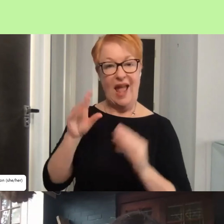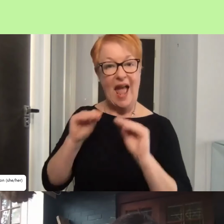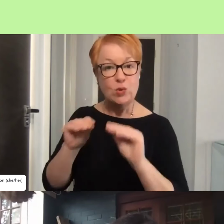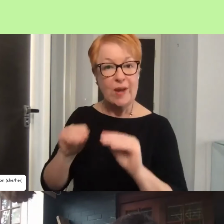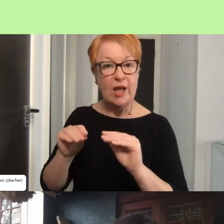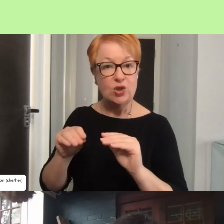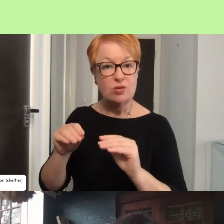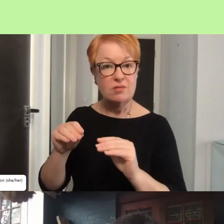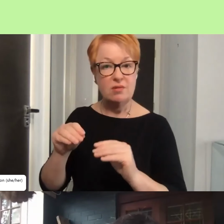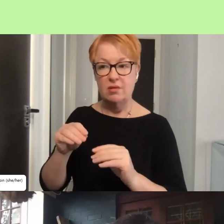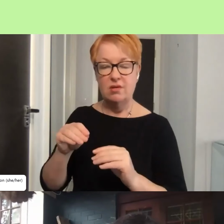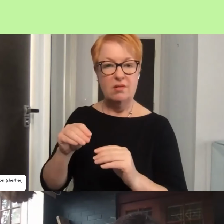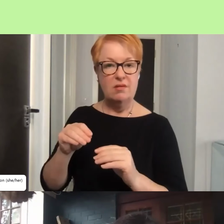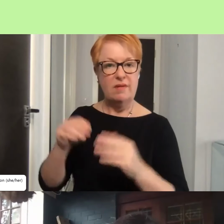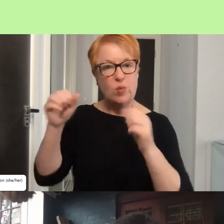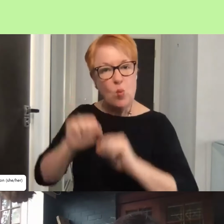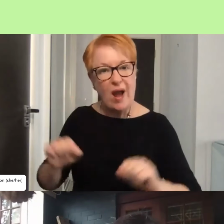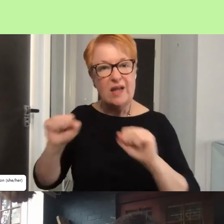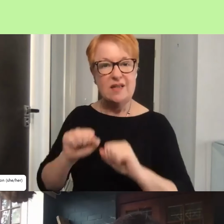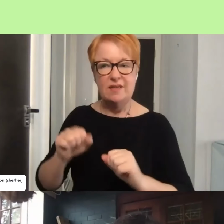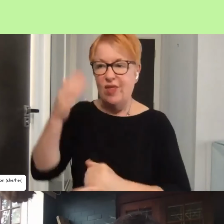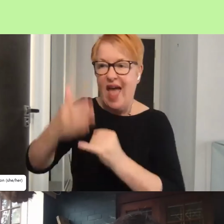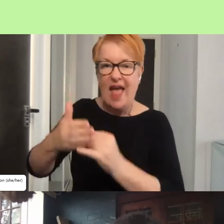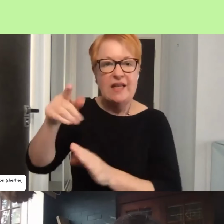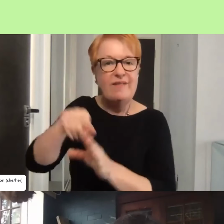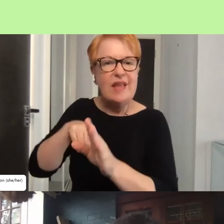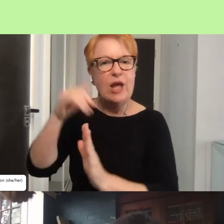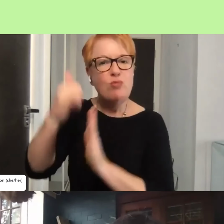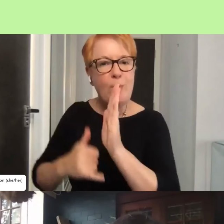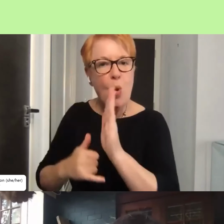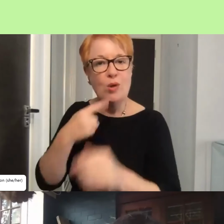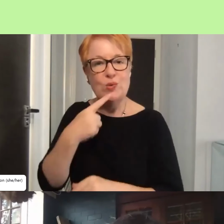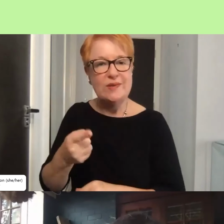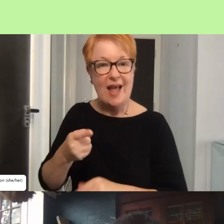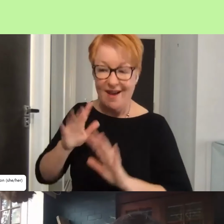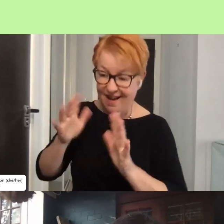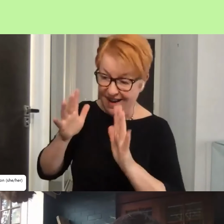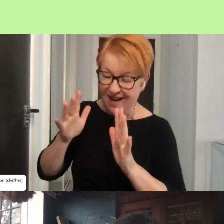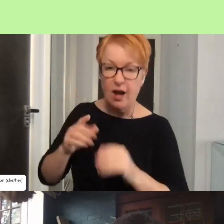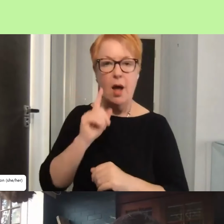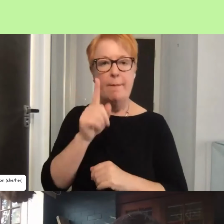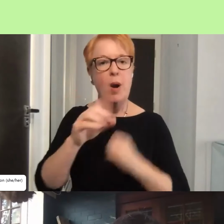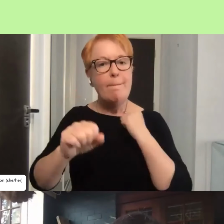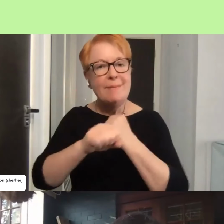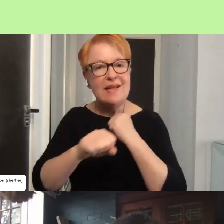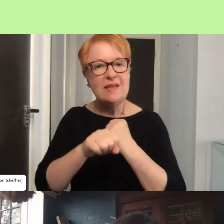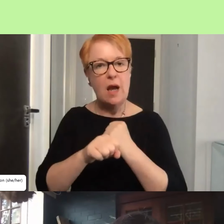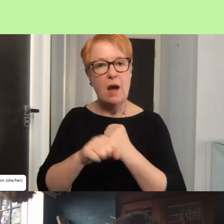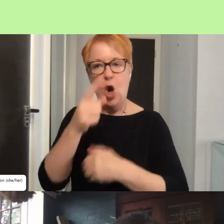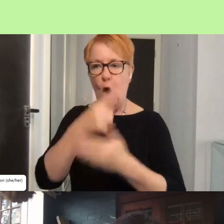not from the main media, and even certain media is only directed to the attention of those.